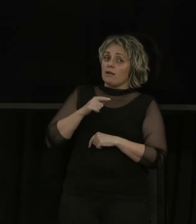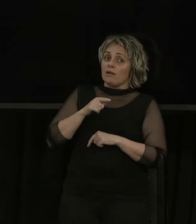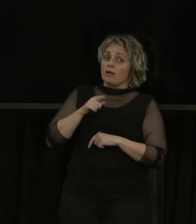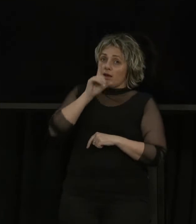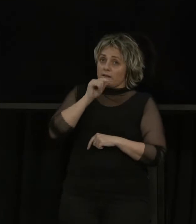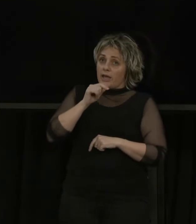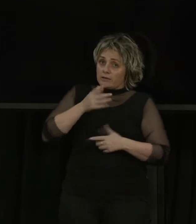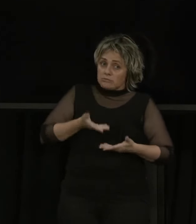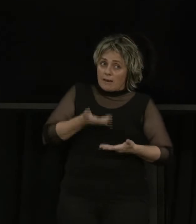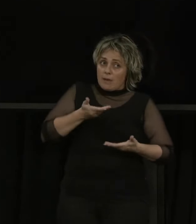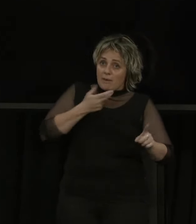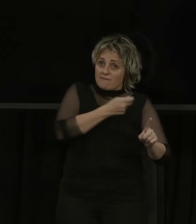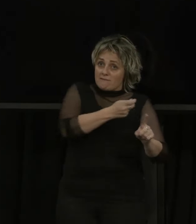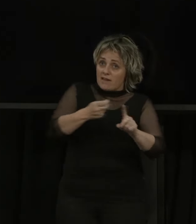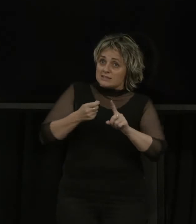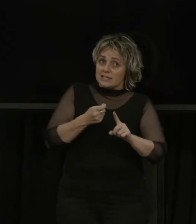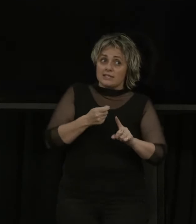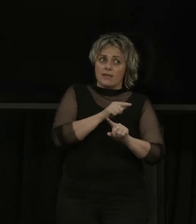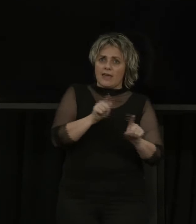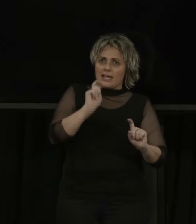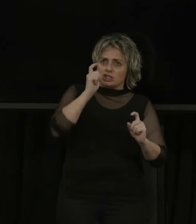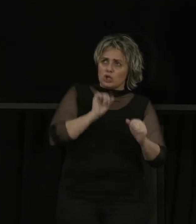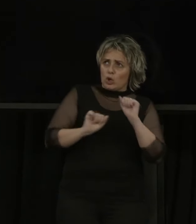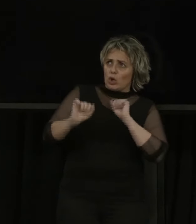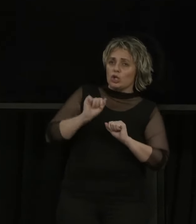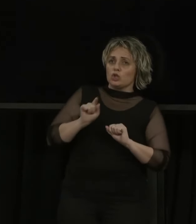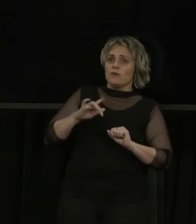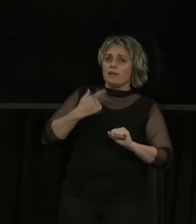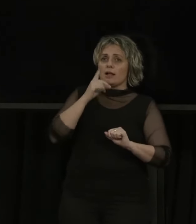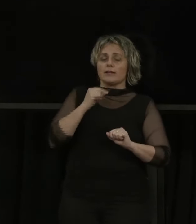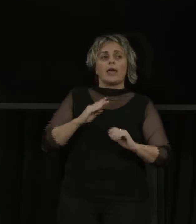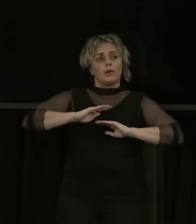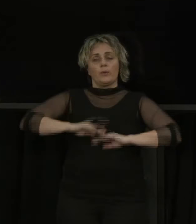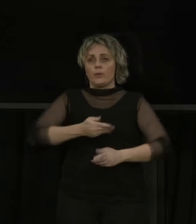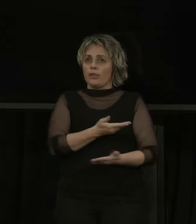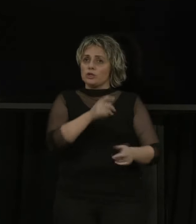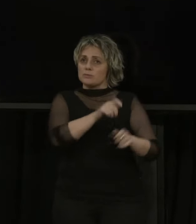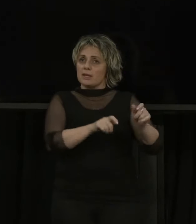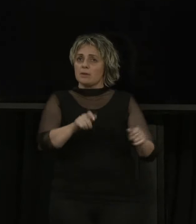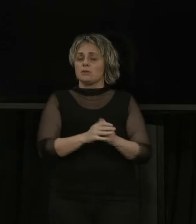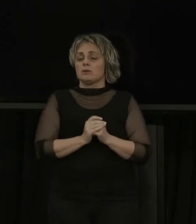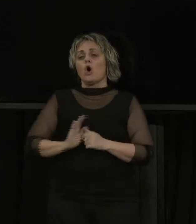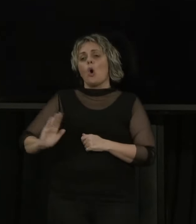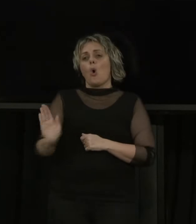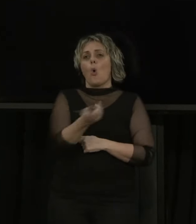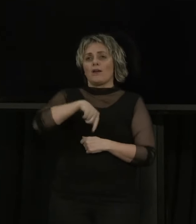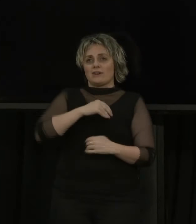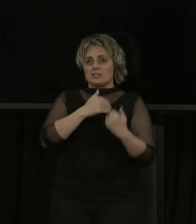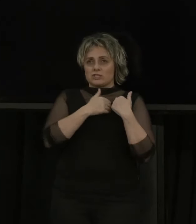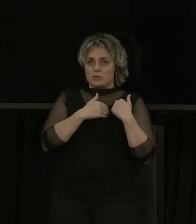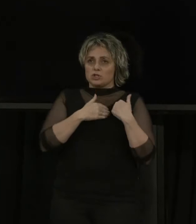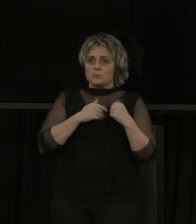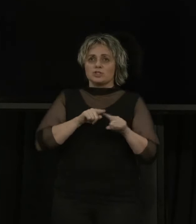communities to get vaccinated, are you hoping that between this time period that you acknowledge there are concerns among those communities about why they are not getting vaccinated, do you think that between this time period they